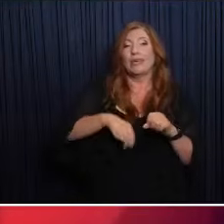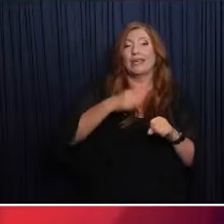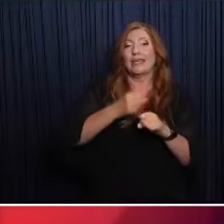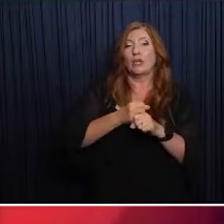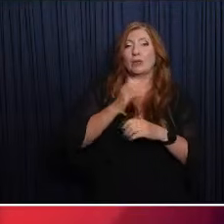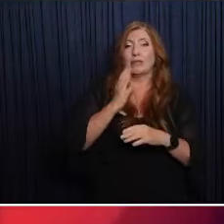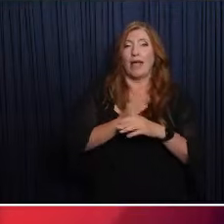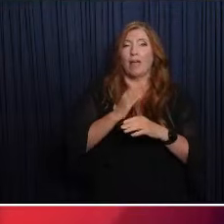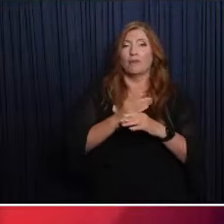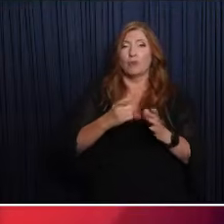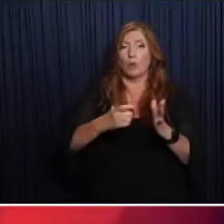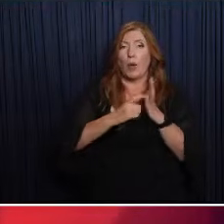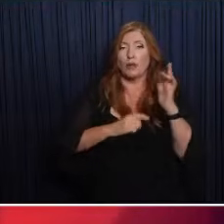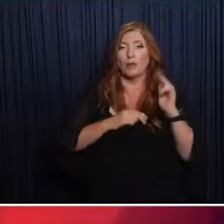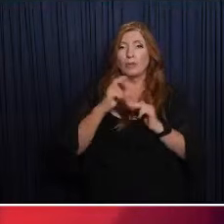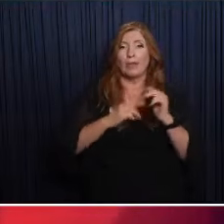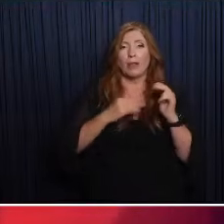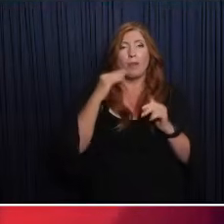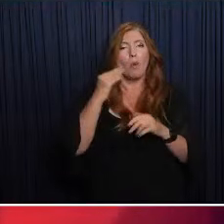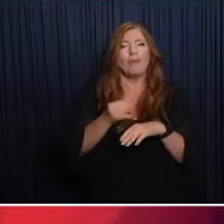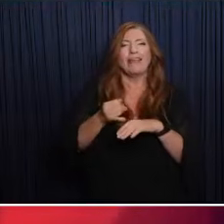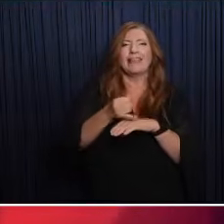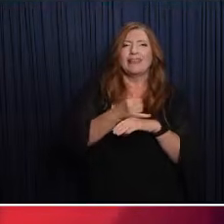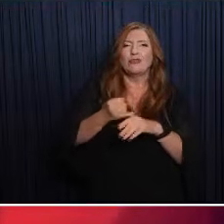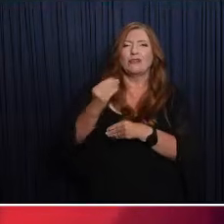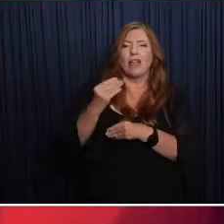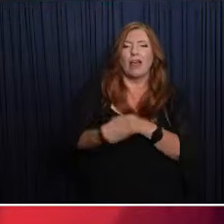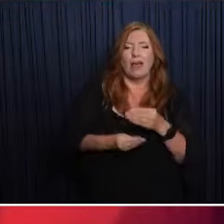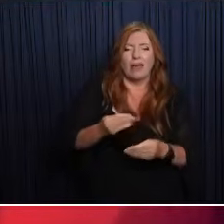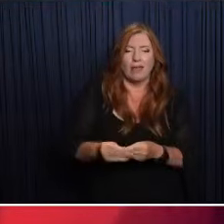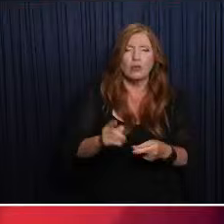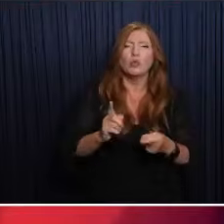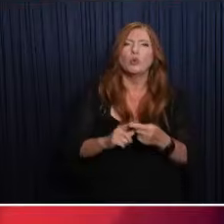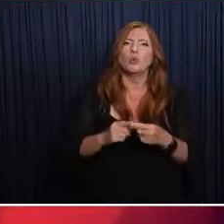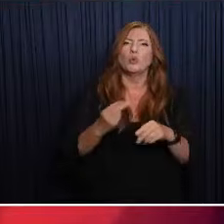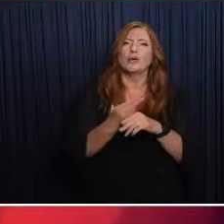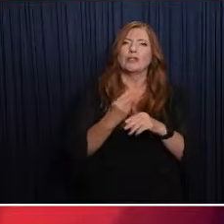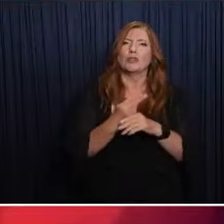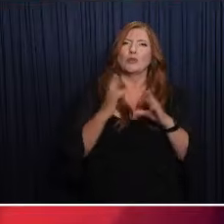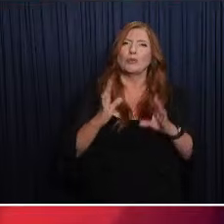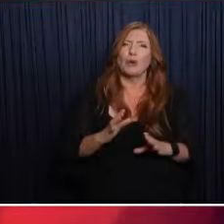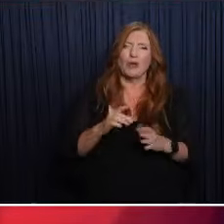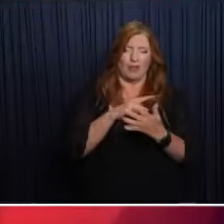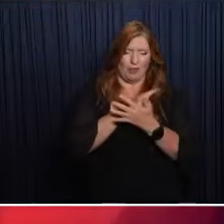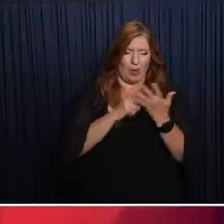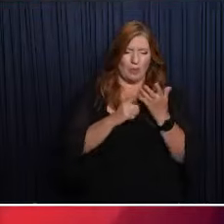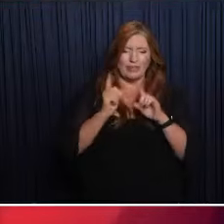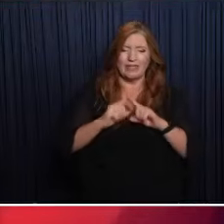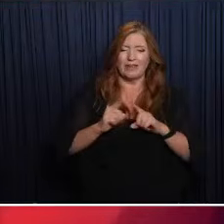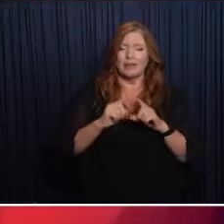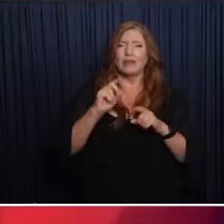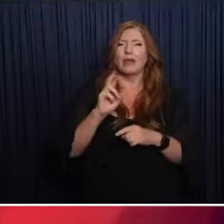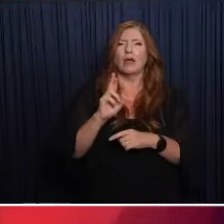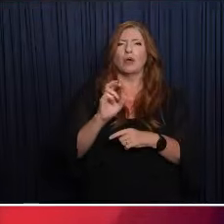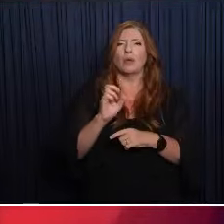WHEN YOU LOOK AT HOMEOWNERSHIP, IF IT TAKES THREE YEARS ON AVERAGE TO BUY A HOME THAT INTEREST COST IS GOING TO BE